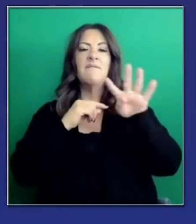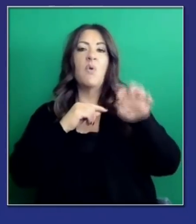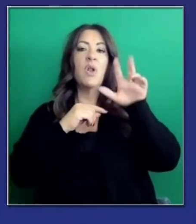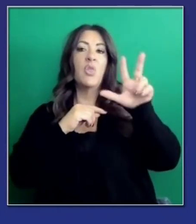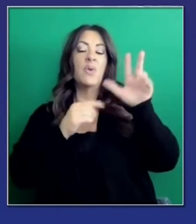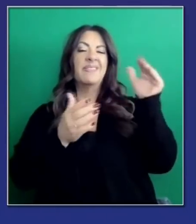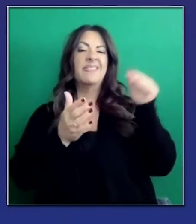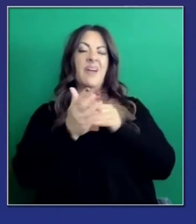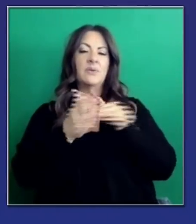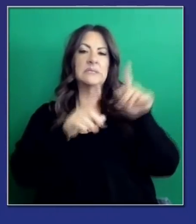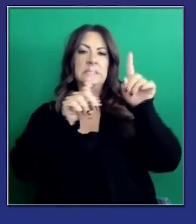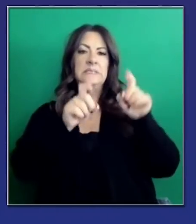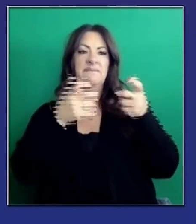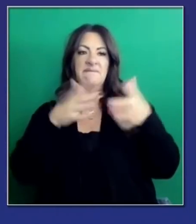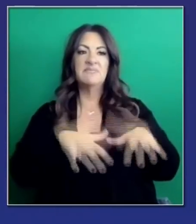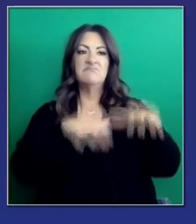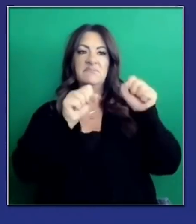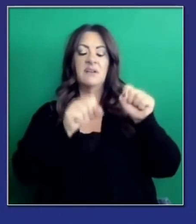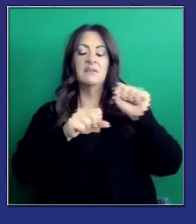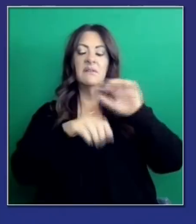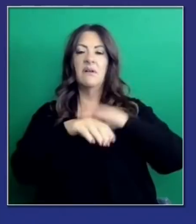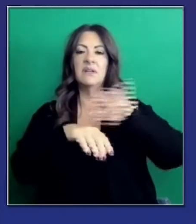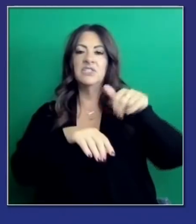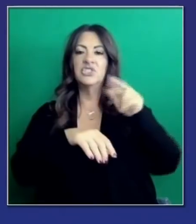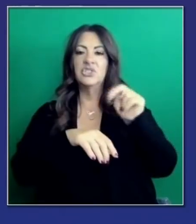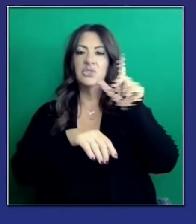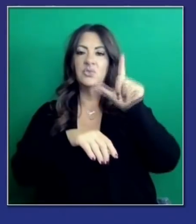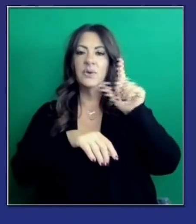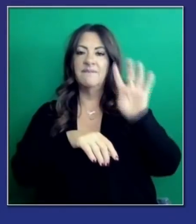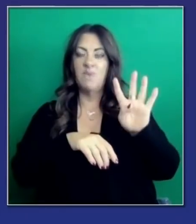THAT IS REFLECTIVE OF OVER 400,000 TESTS THAT CAME IN ON